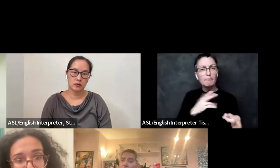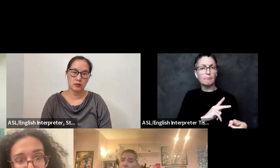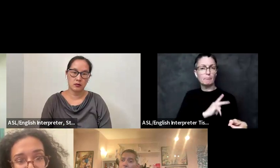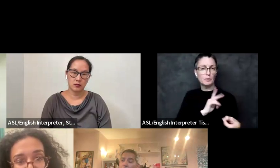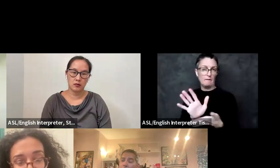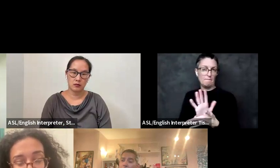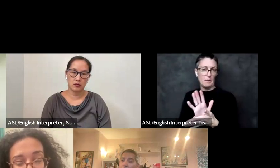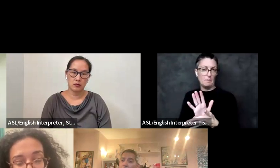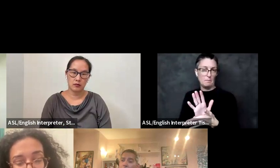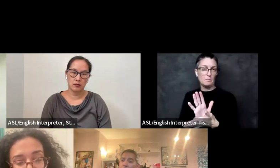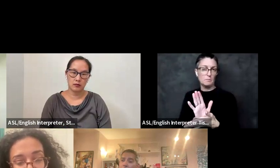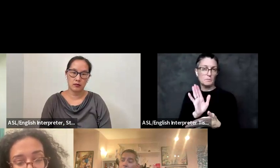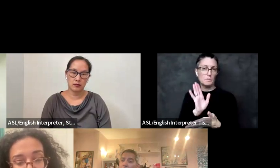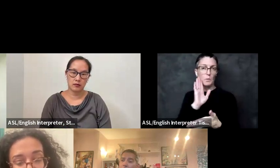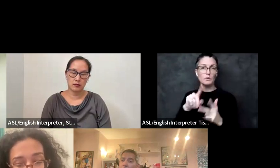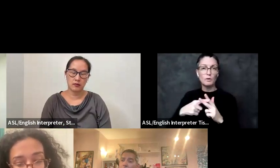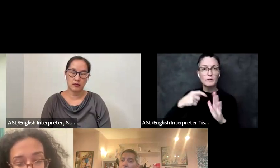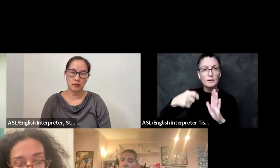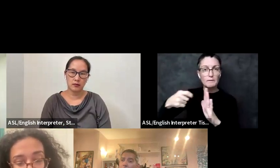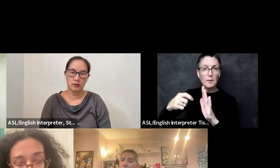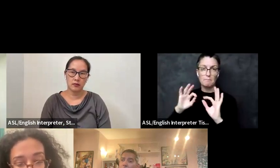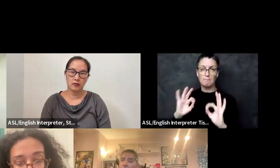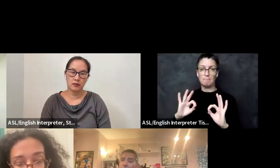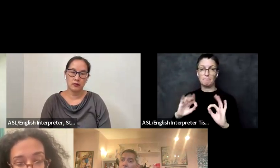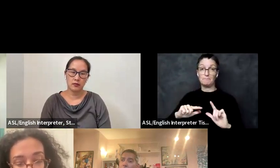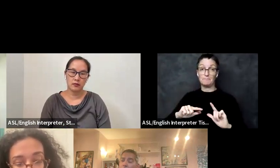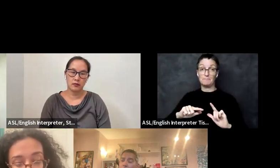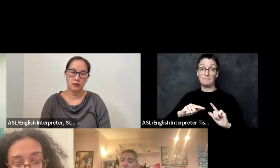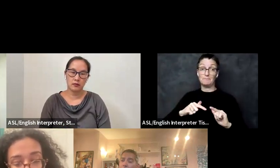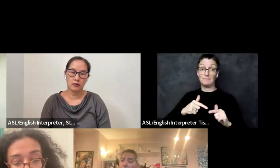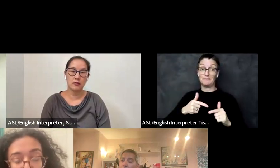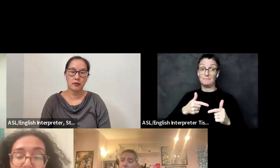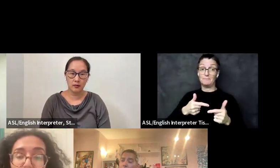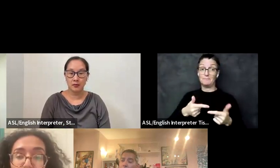And, and then this was when we started also writing out